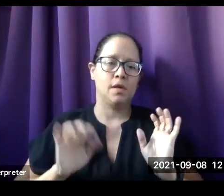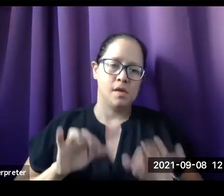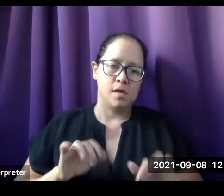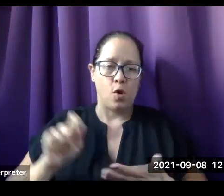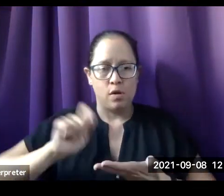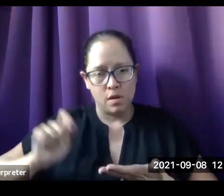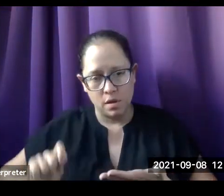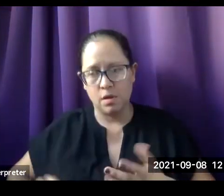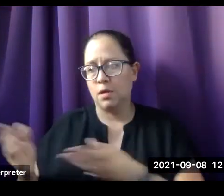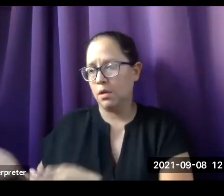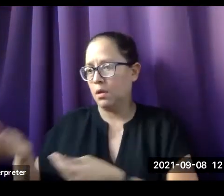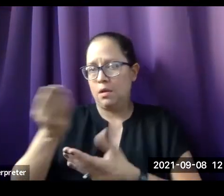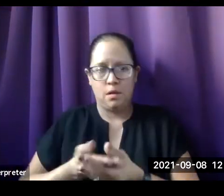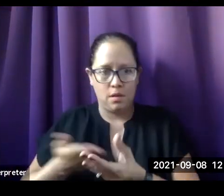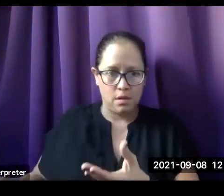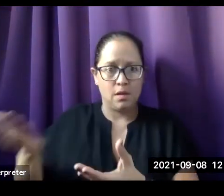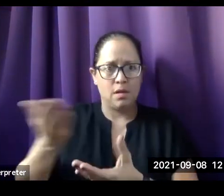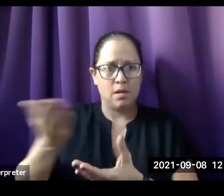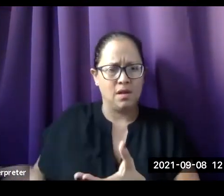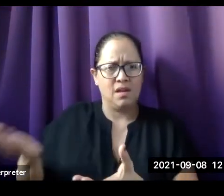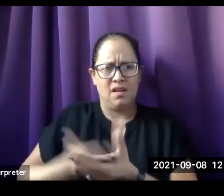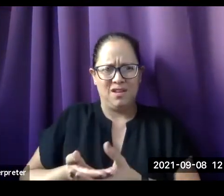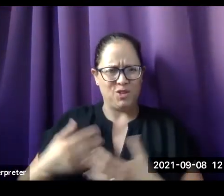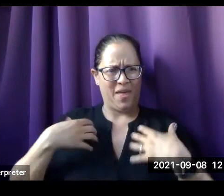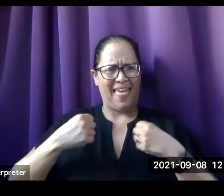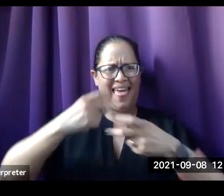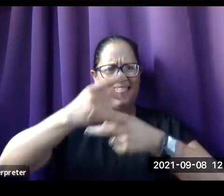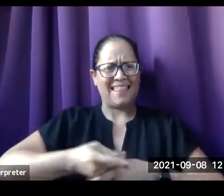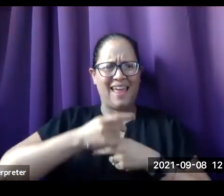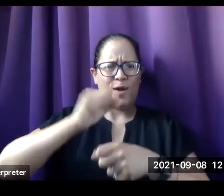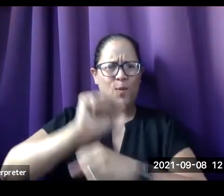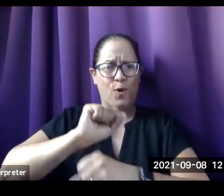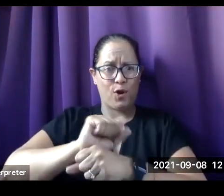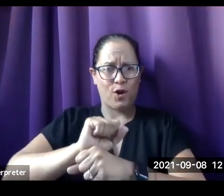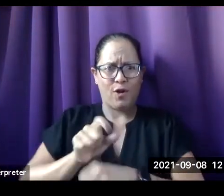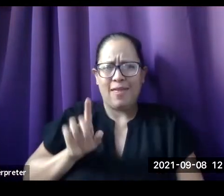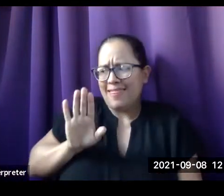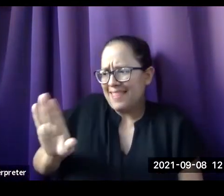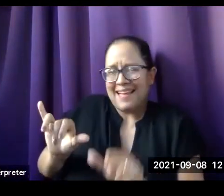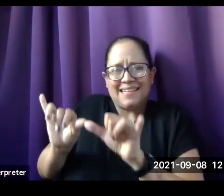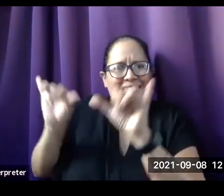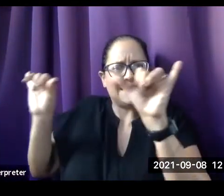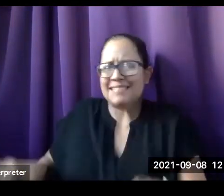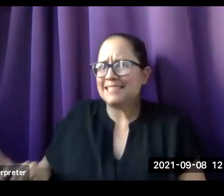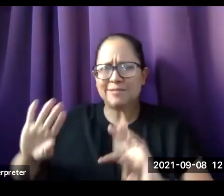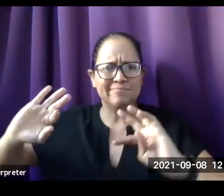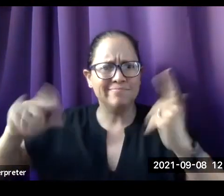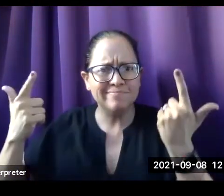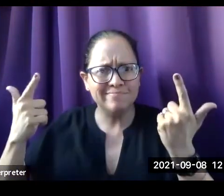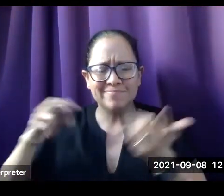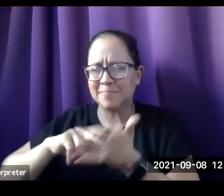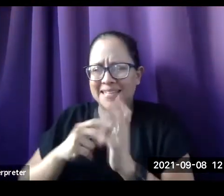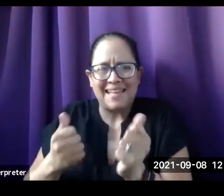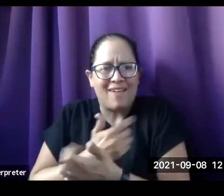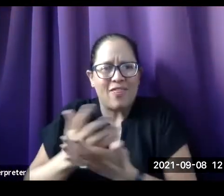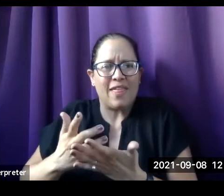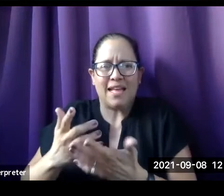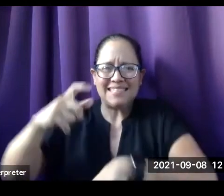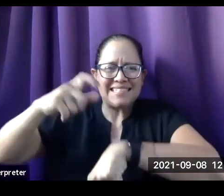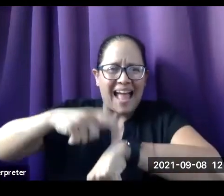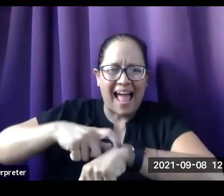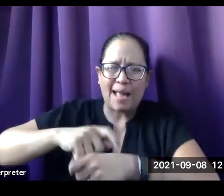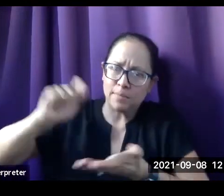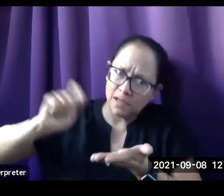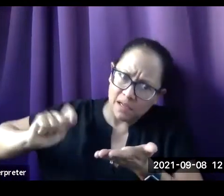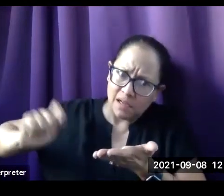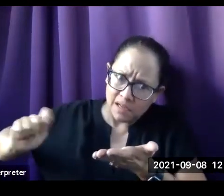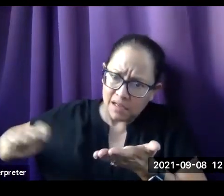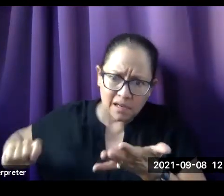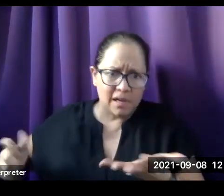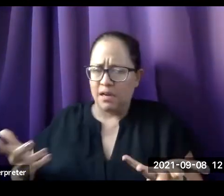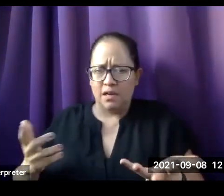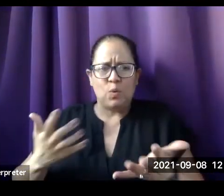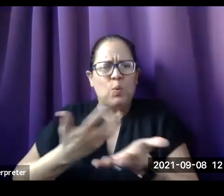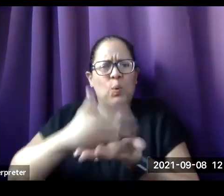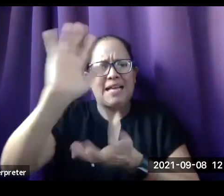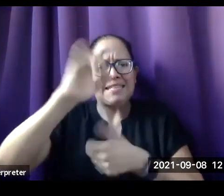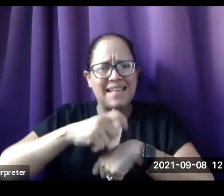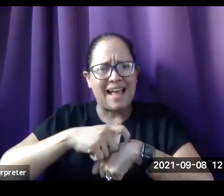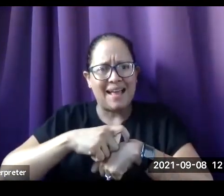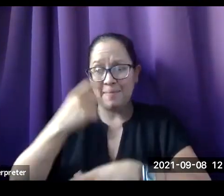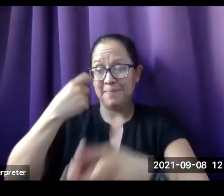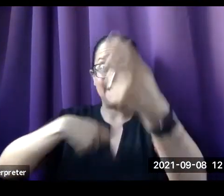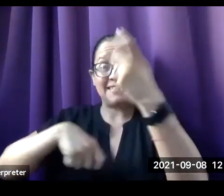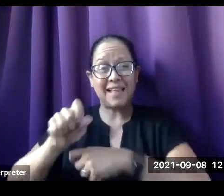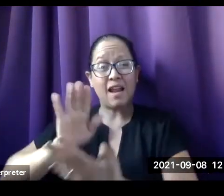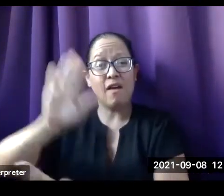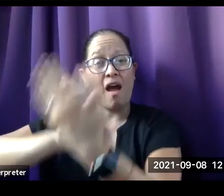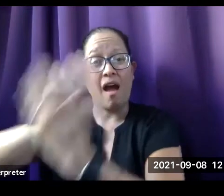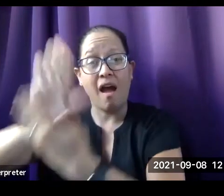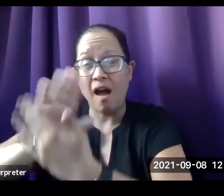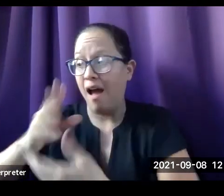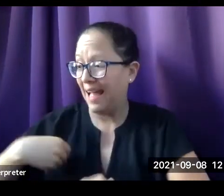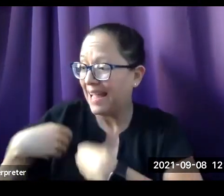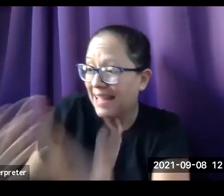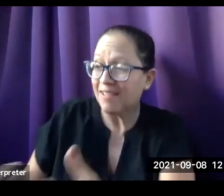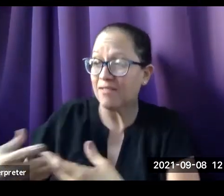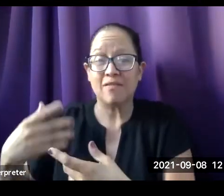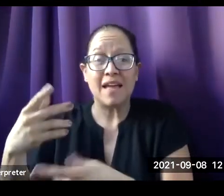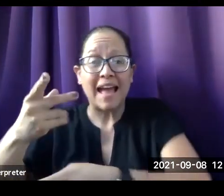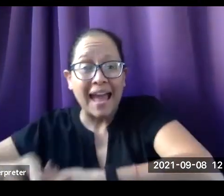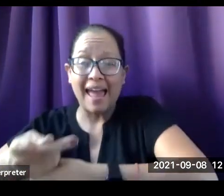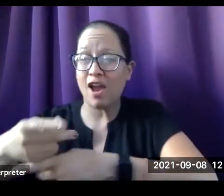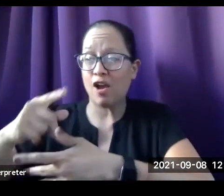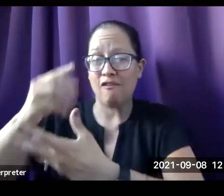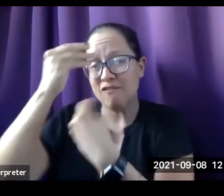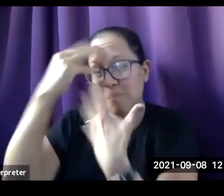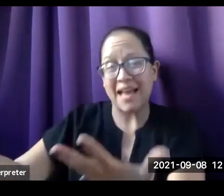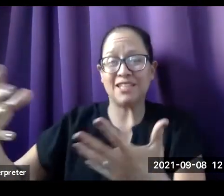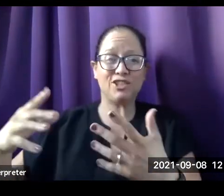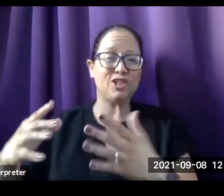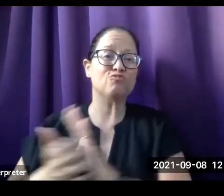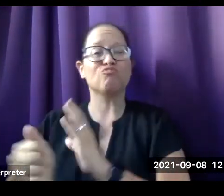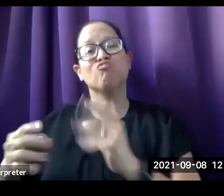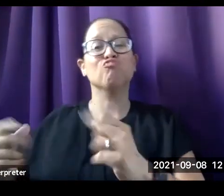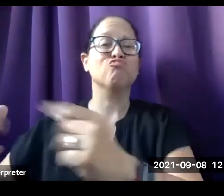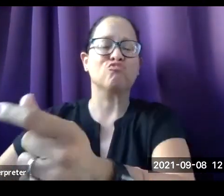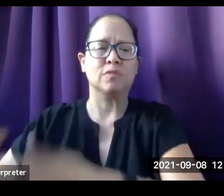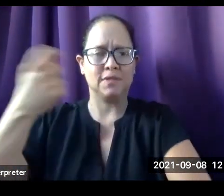They are spending that time precisely because there is no system built with the assumption that an independent organization might be cooperating with other independent organizations and serving trust of data for individual clients who do not have access